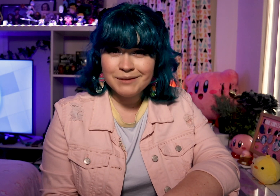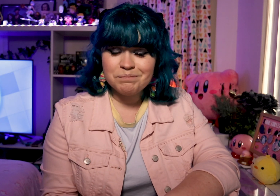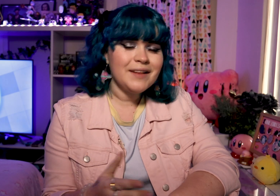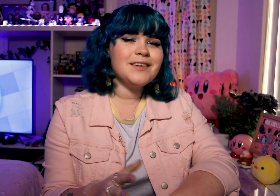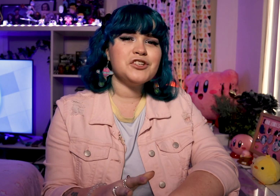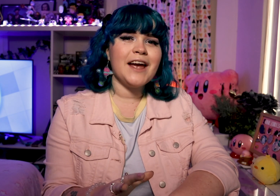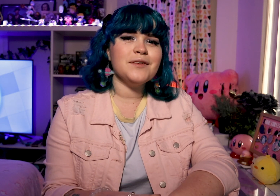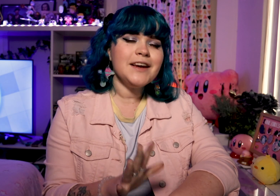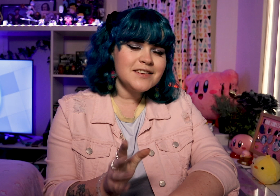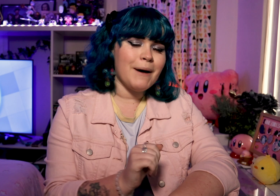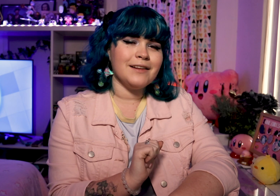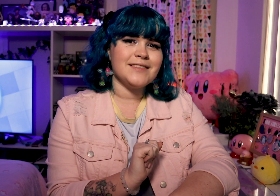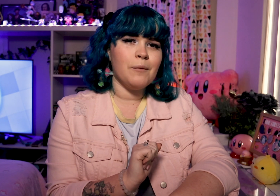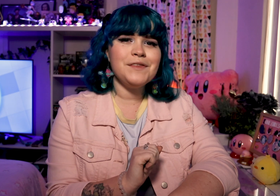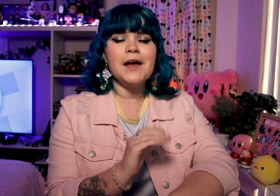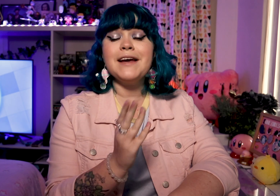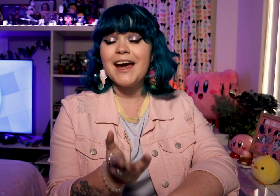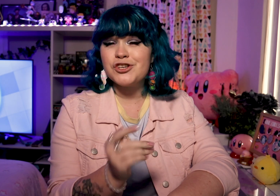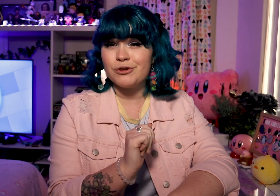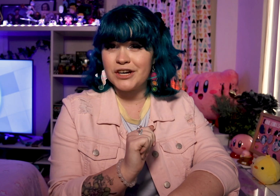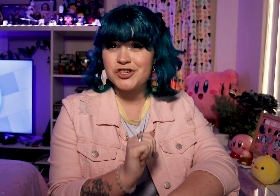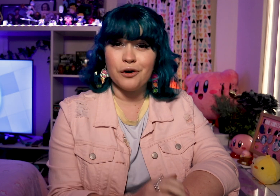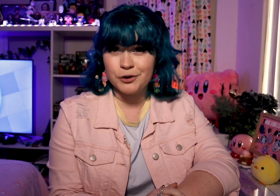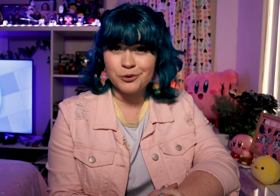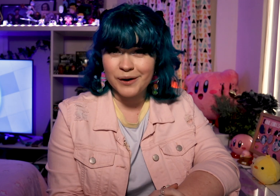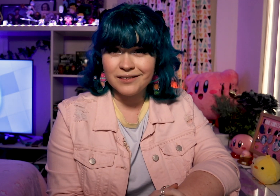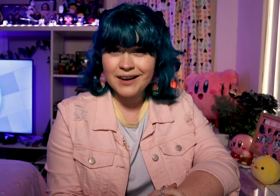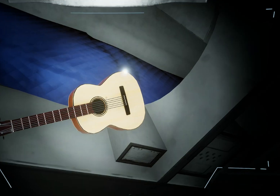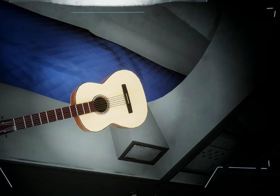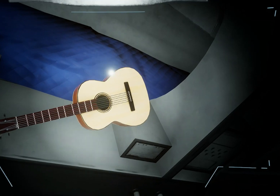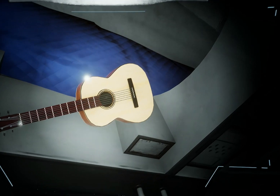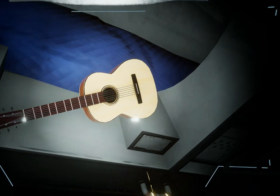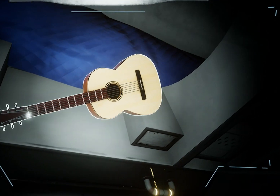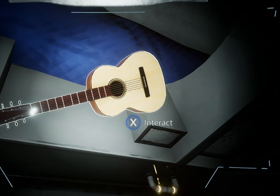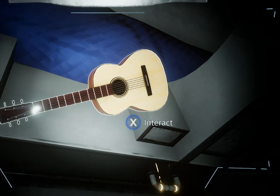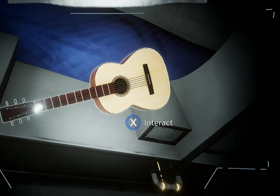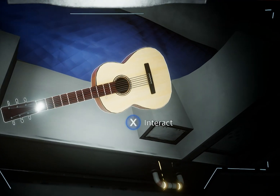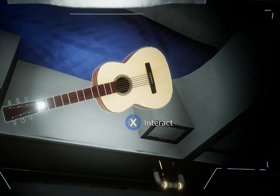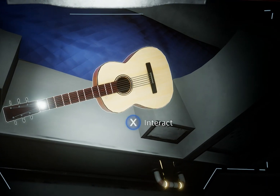But such chaos is balanced out with the occasional gesture of goodwill, such as a small guitar solo...